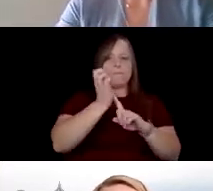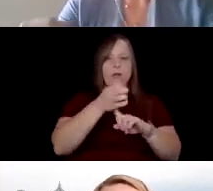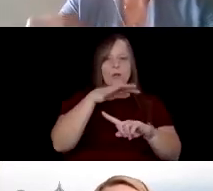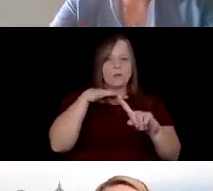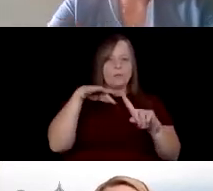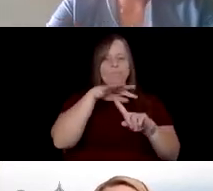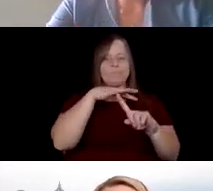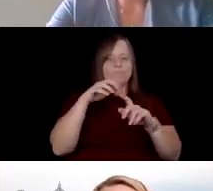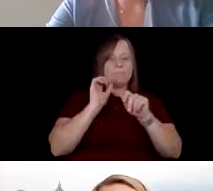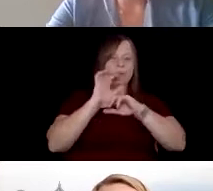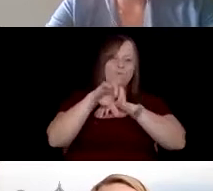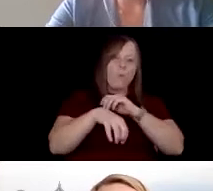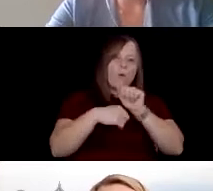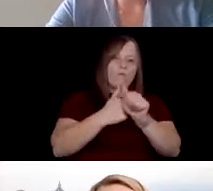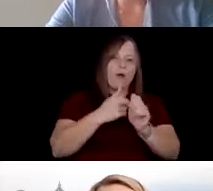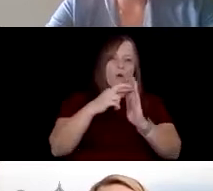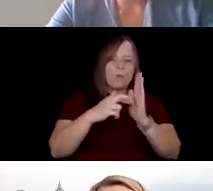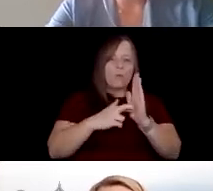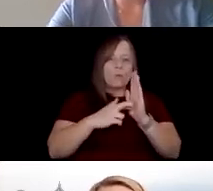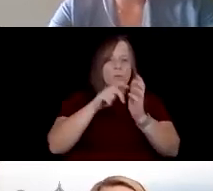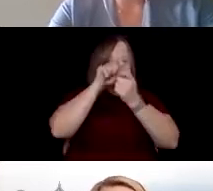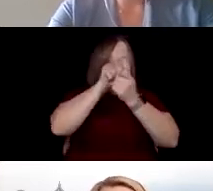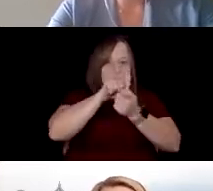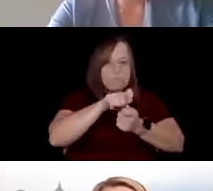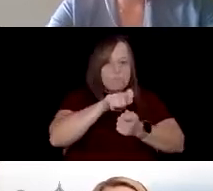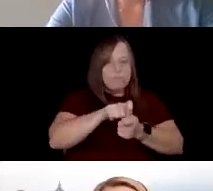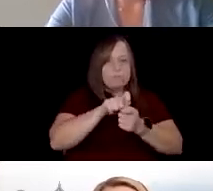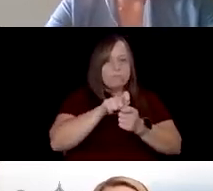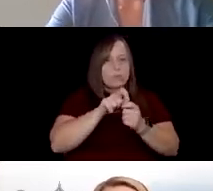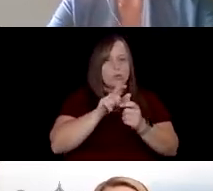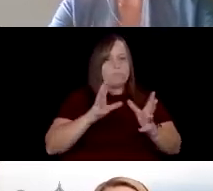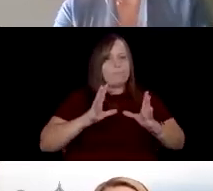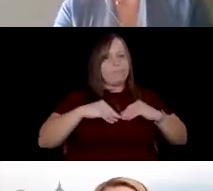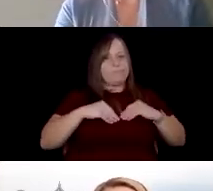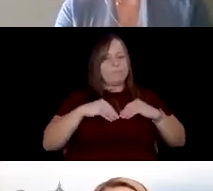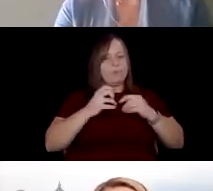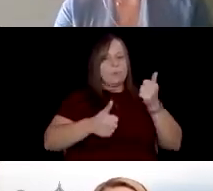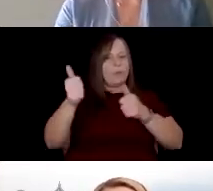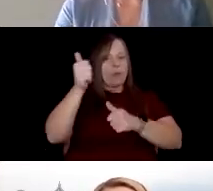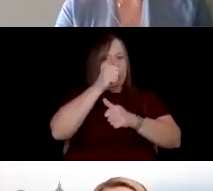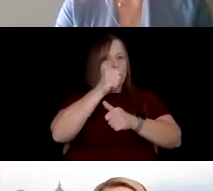to follow rules to a T, are meant to be kind of obedient to authority and follow these kind of structures, right?